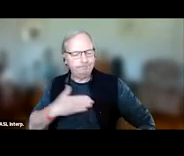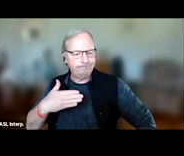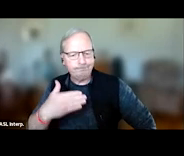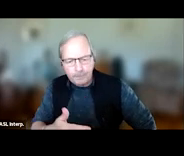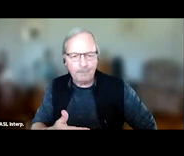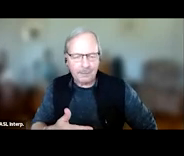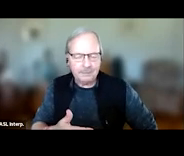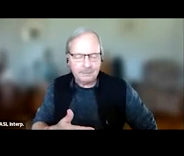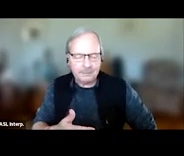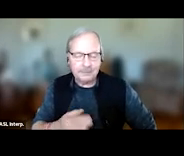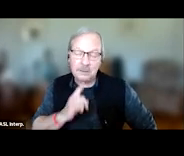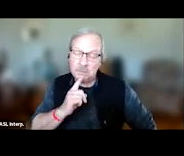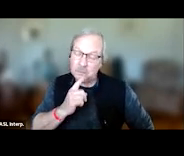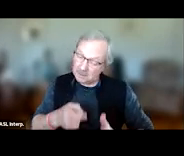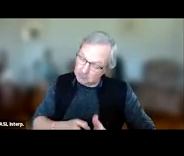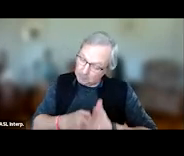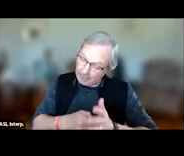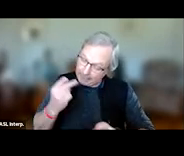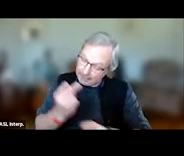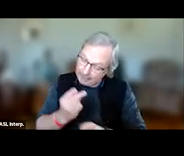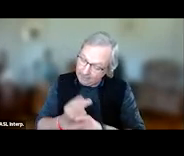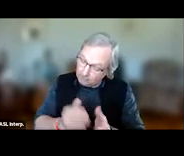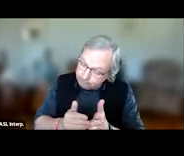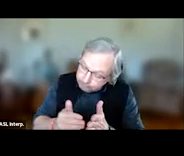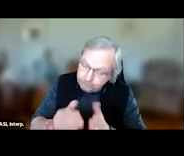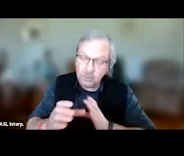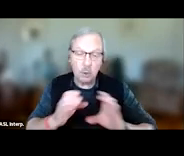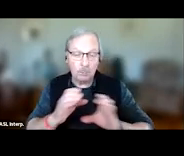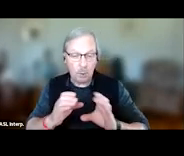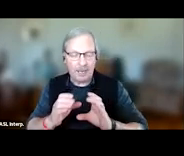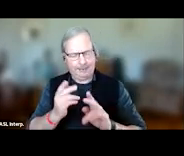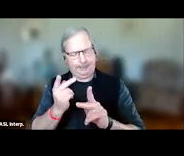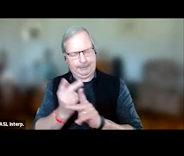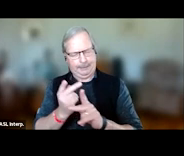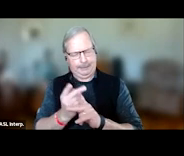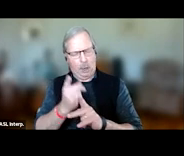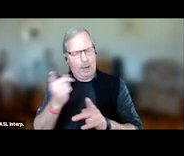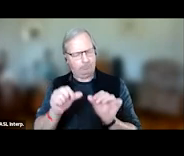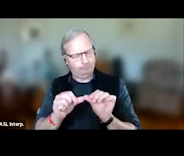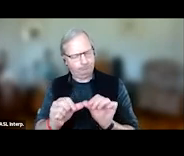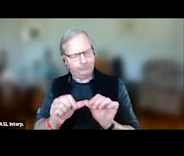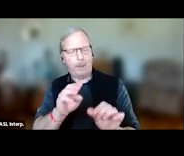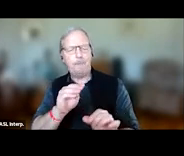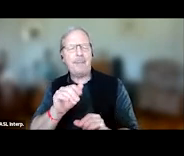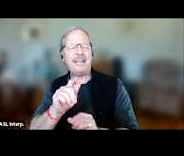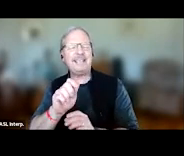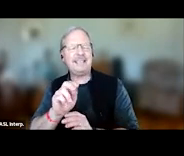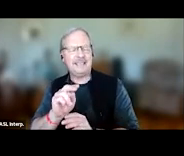and it really requires careful frequent communication, care and maintenance. So a lot of it depends on you,